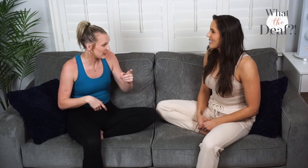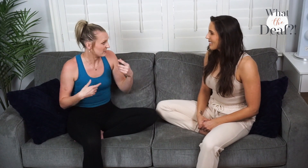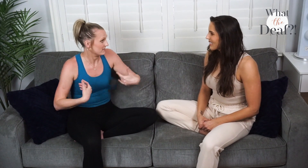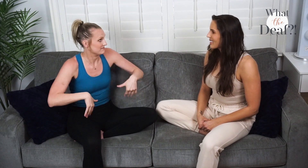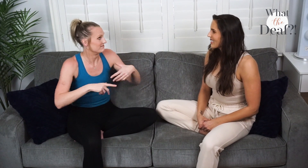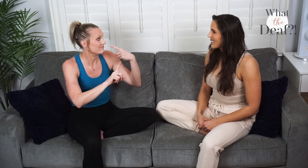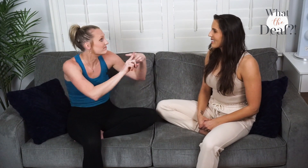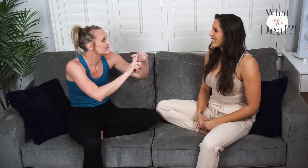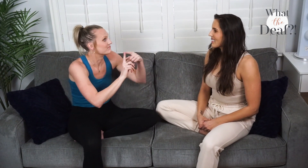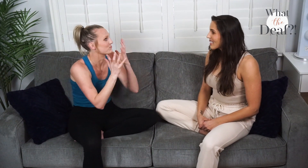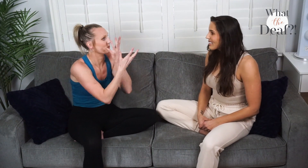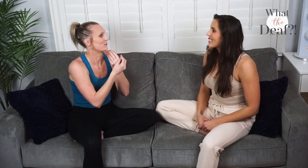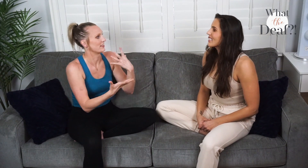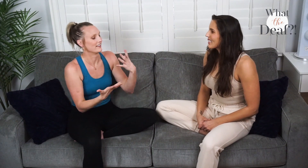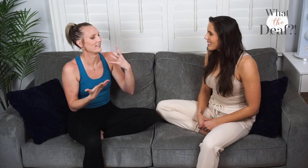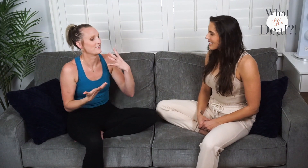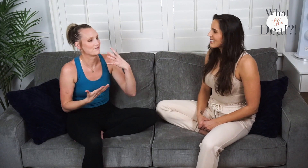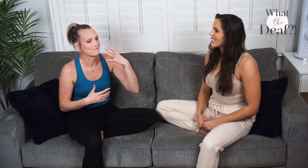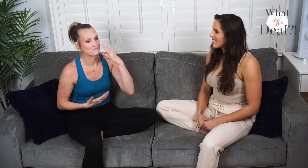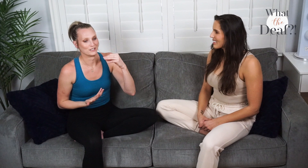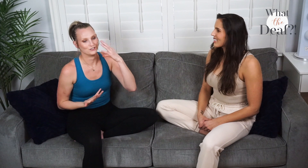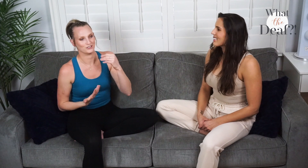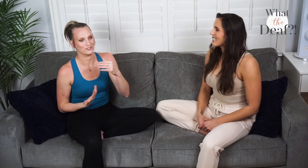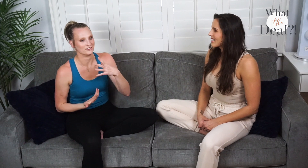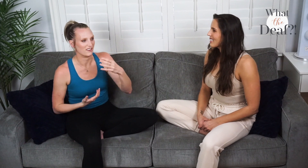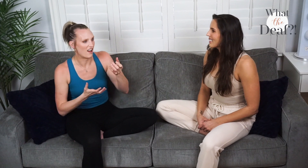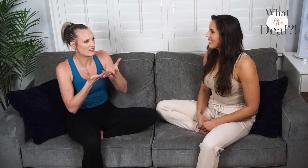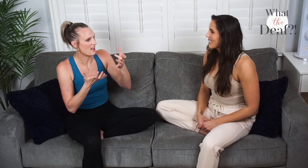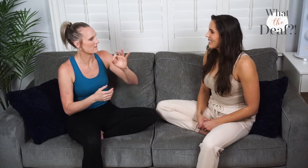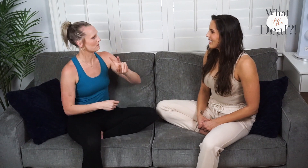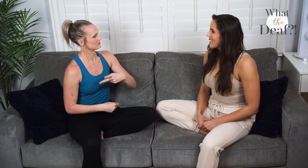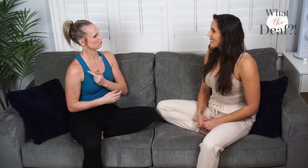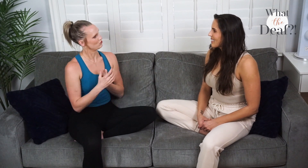and it’s just been very positive and a beautiful, positive experience.